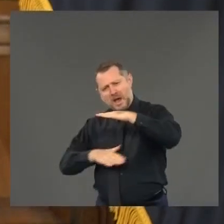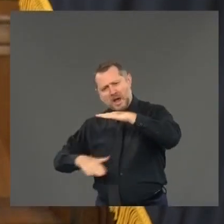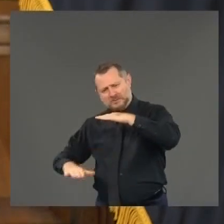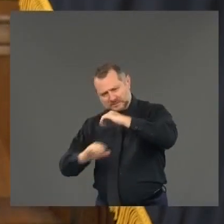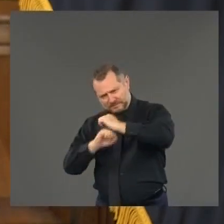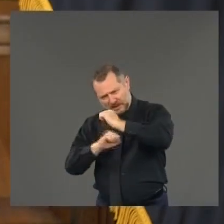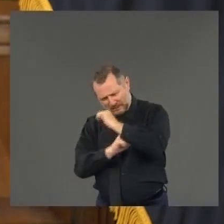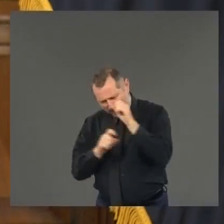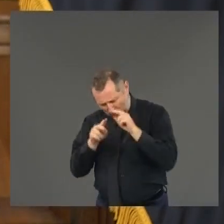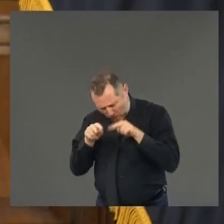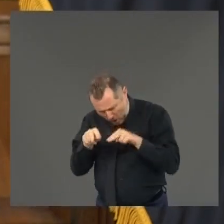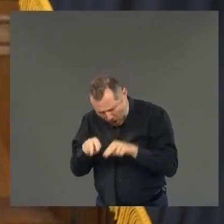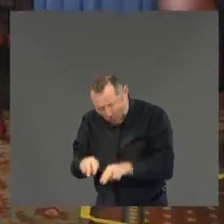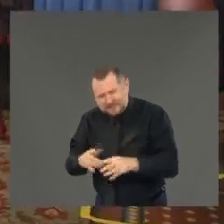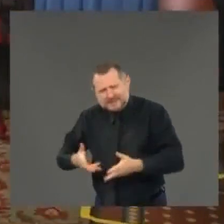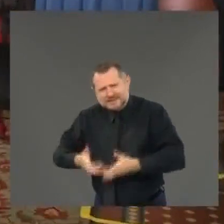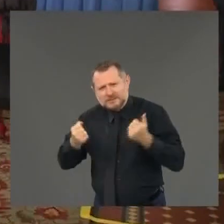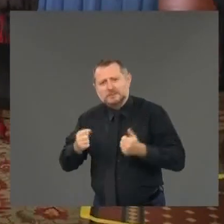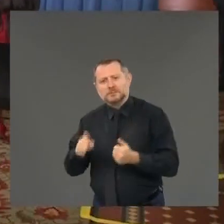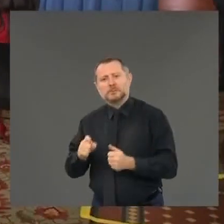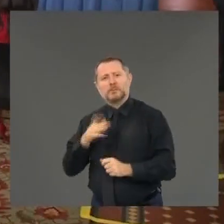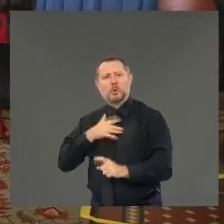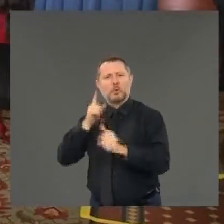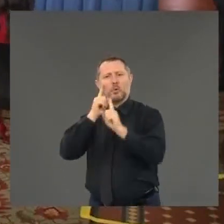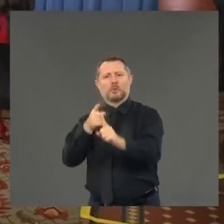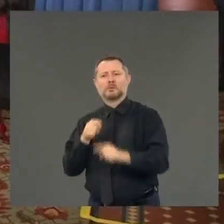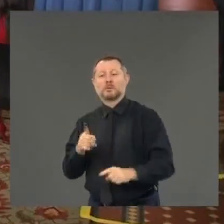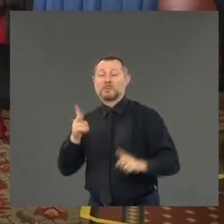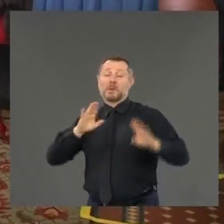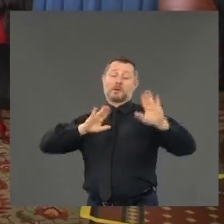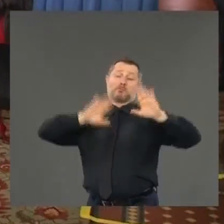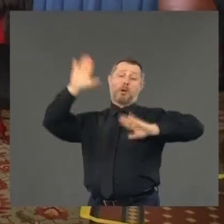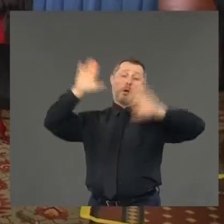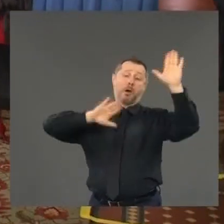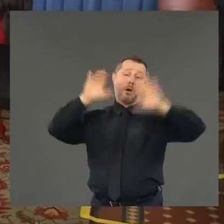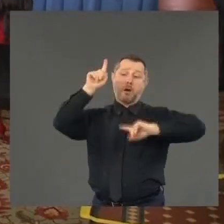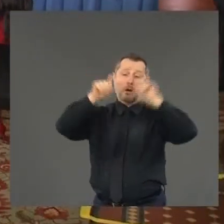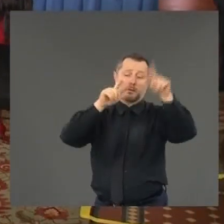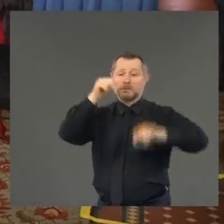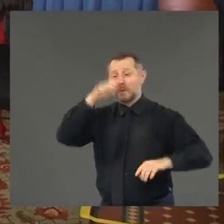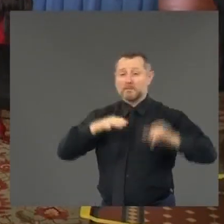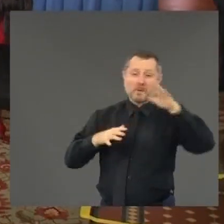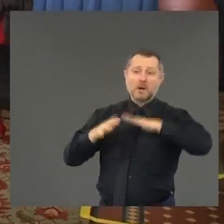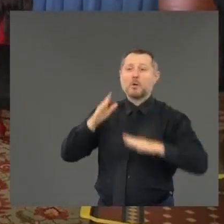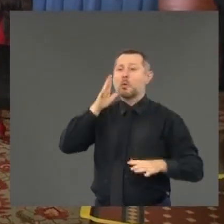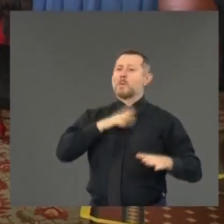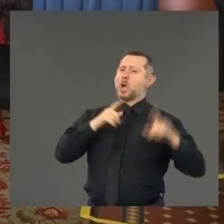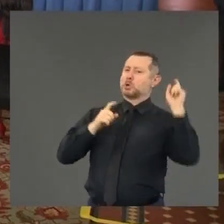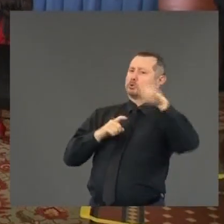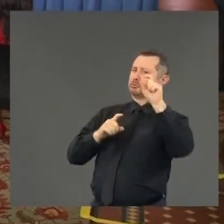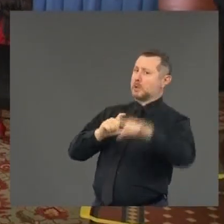MUCH MORE RUDIMENTARY AND BASIC THAN WE'RE TALKING ABOUT. AND THAT'S WHAT WE HAVE TO